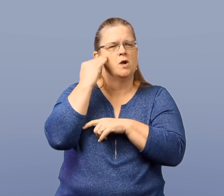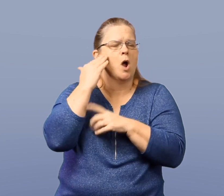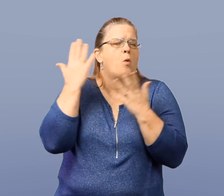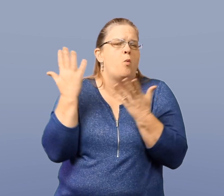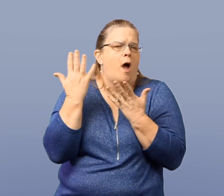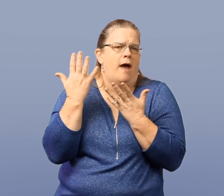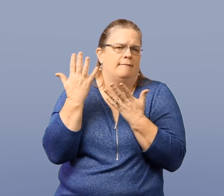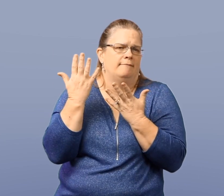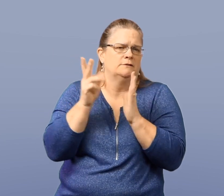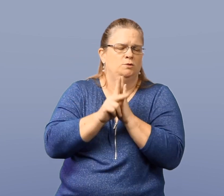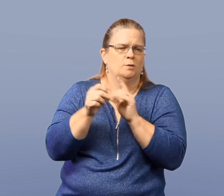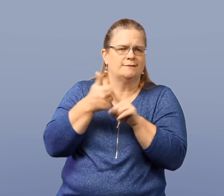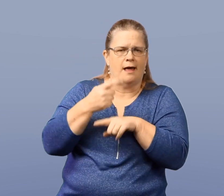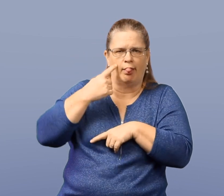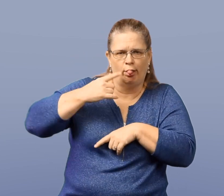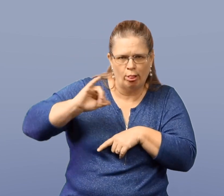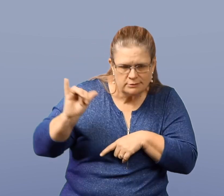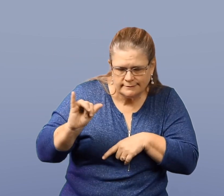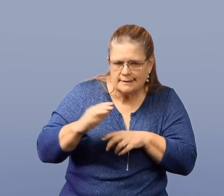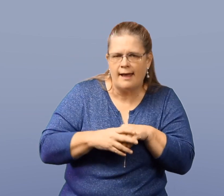that you need to know what suicide looks like.